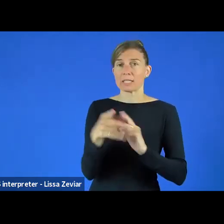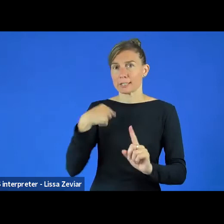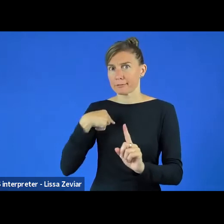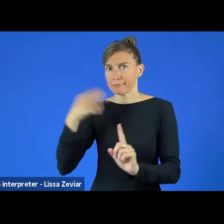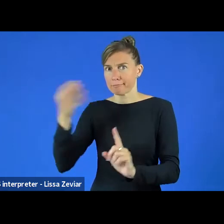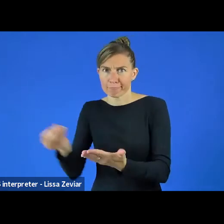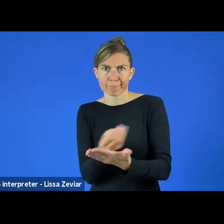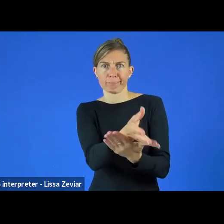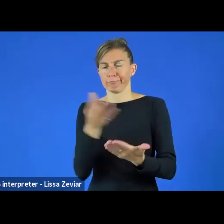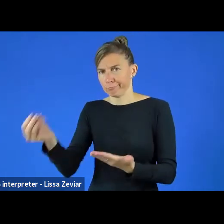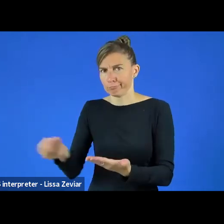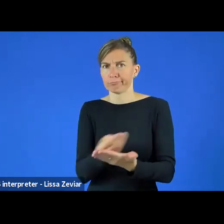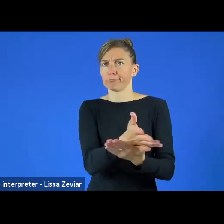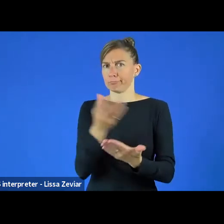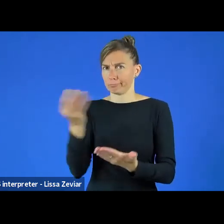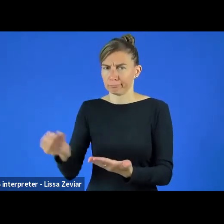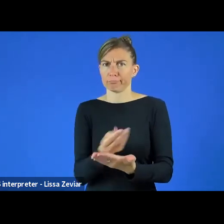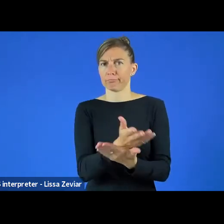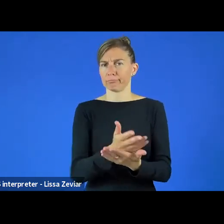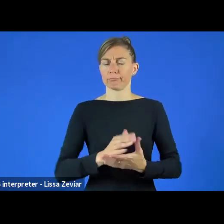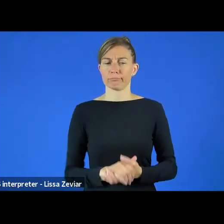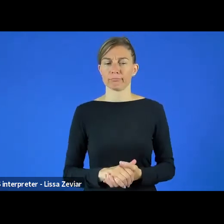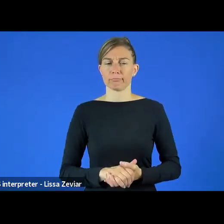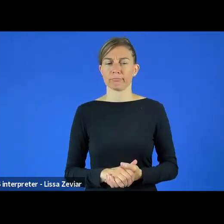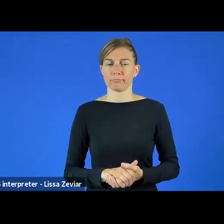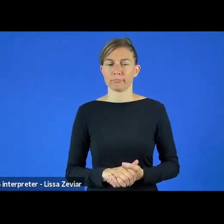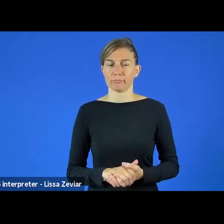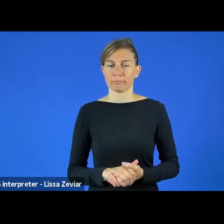SAGA promotes any relevant initiative in the field of accessibility.